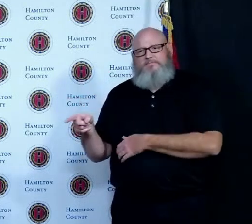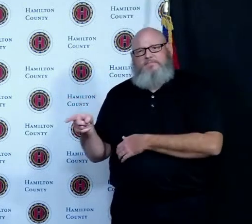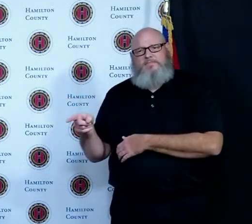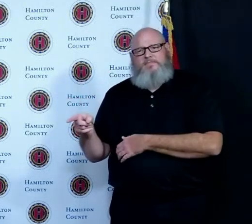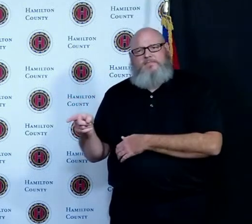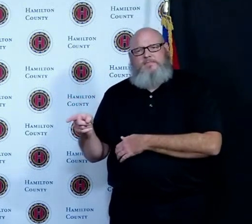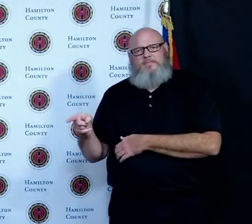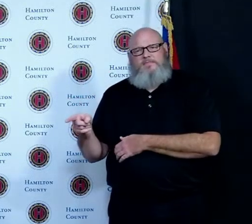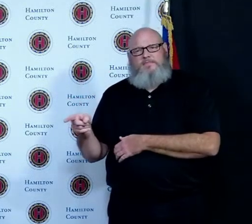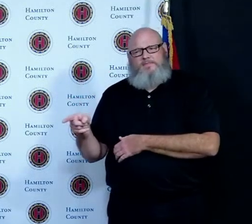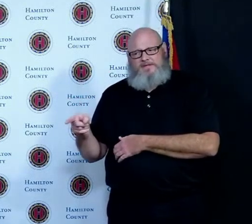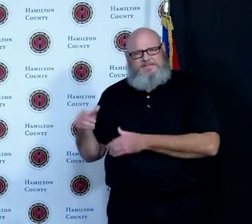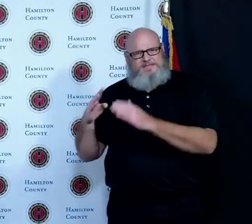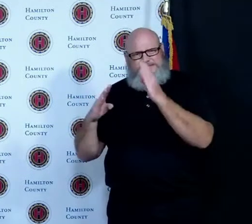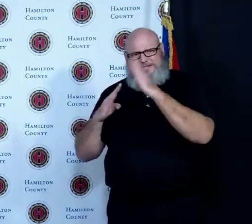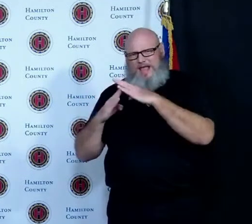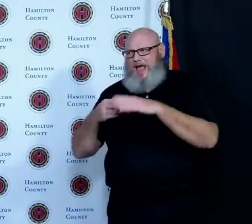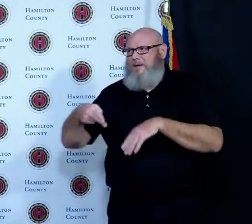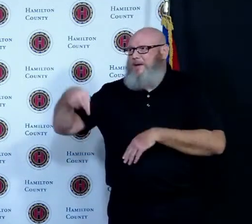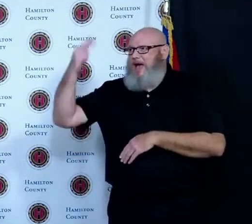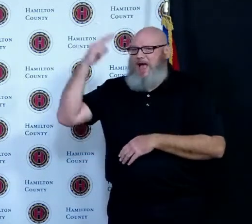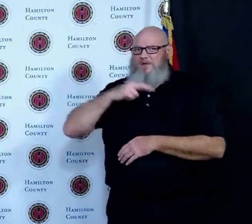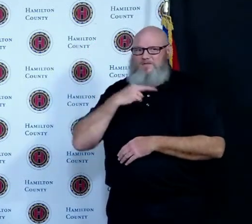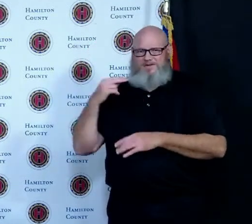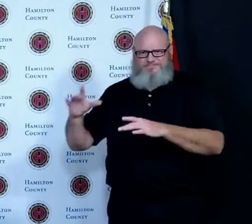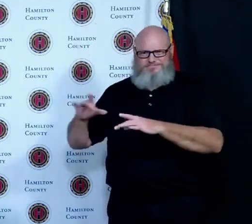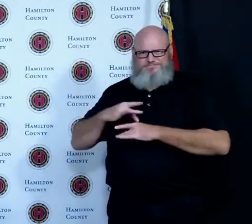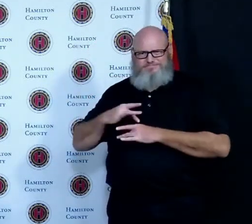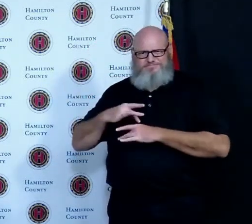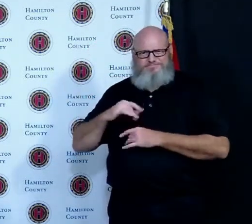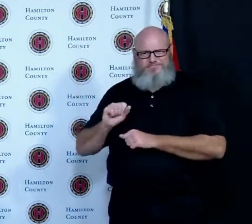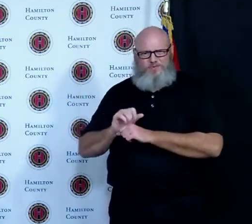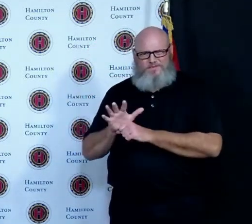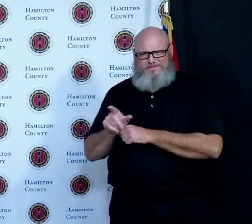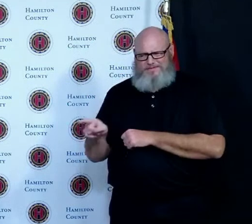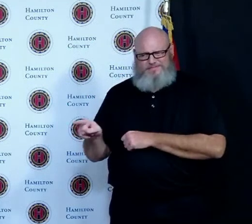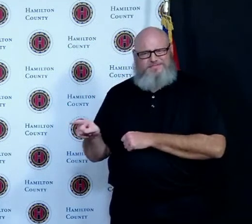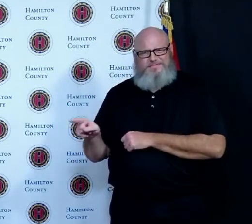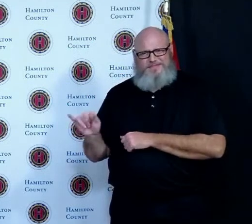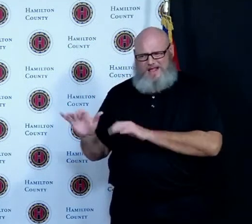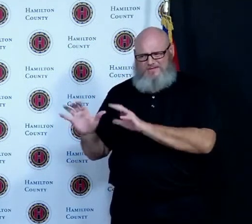impact from death and more serious illness we are absolutely working through some of those